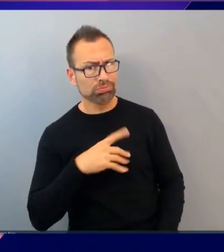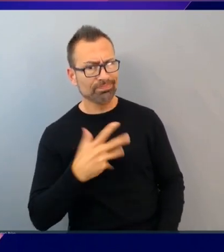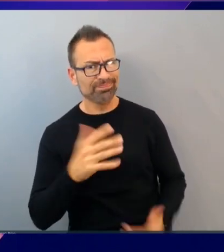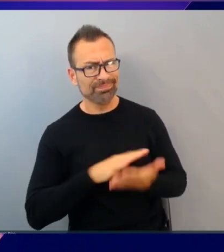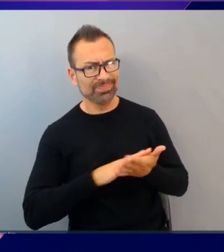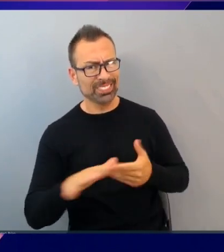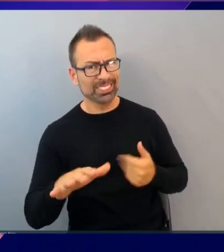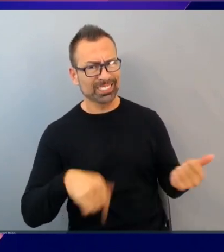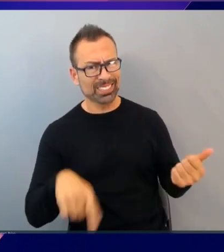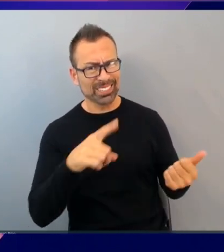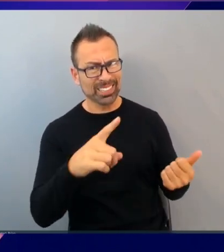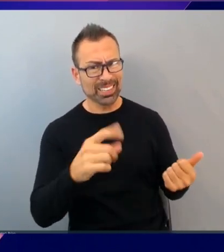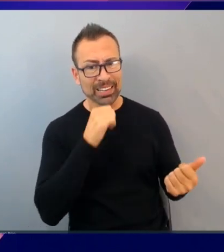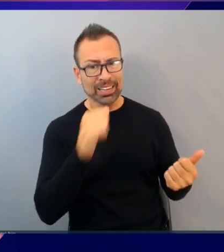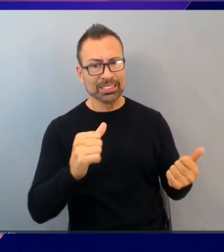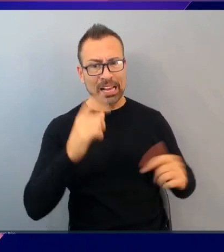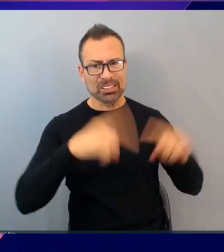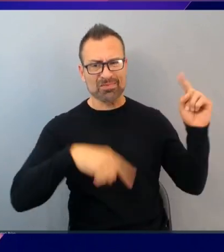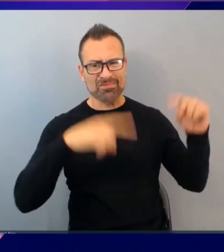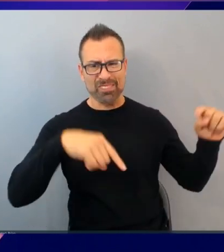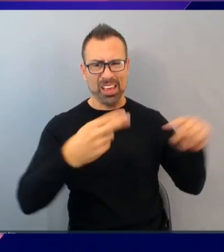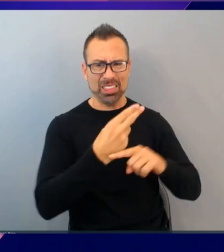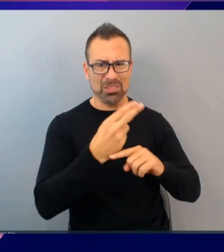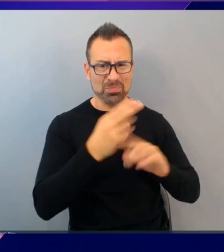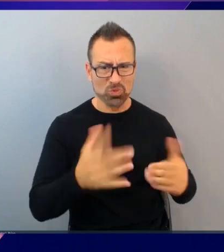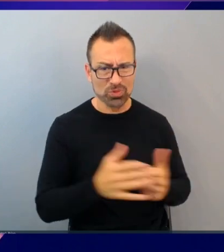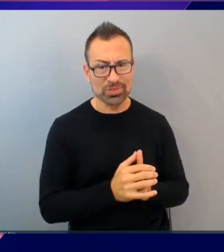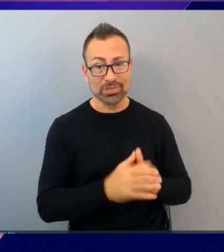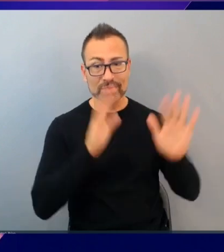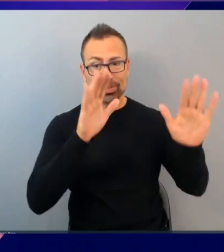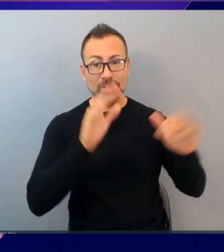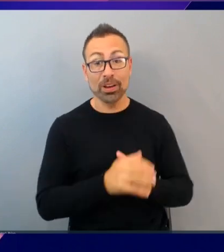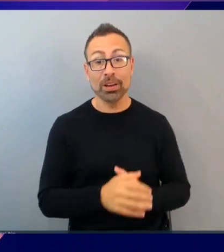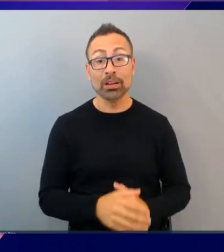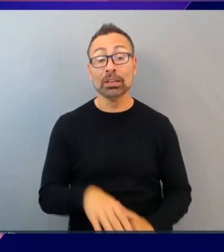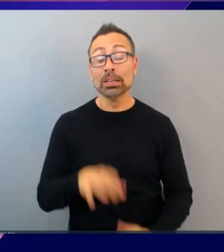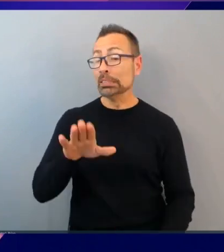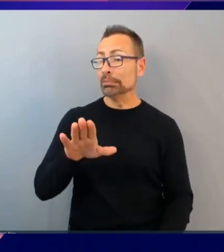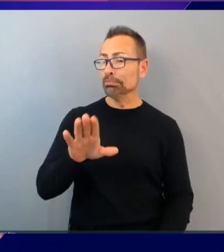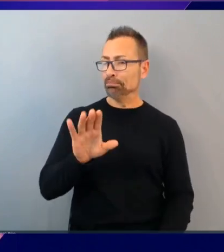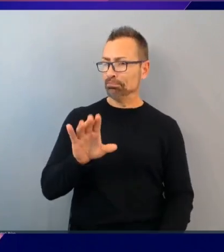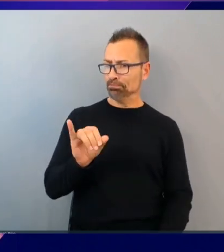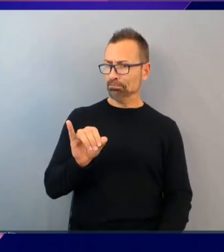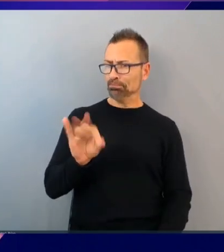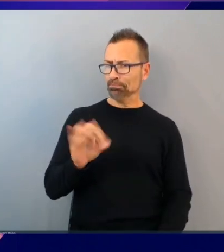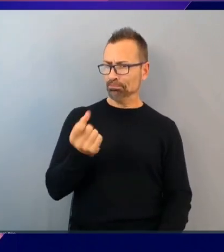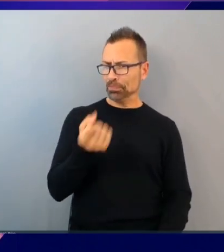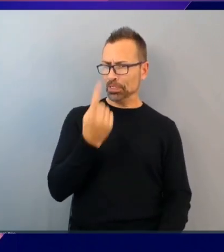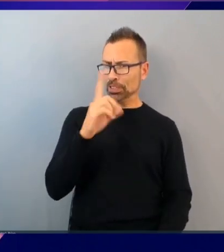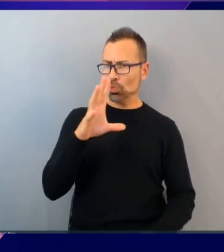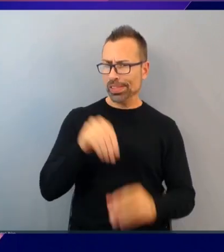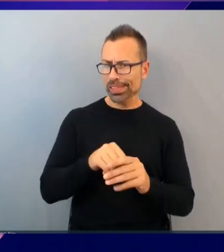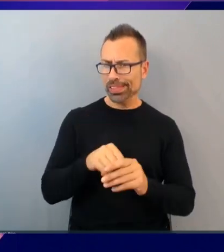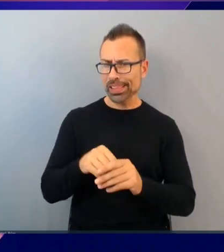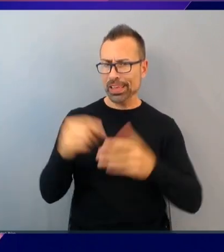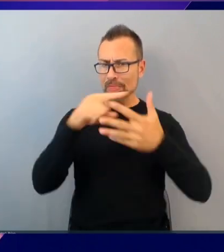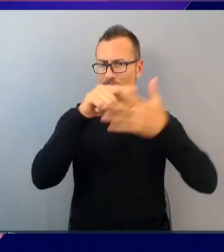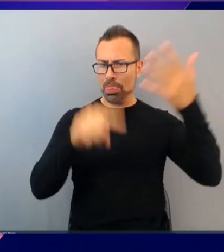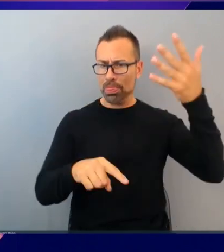you know, users, and, it's great. If I understood correctly in the actions menu, you can actually pause for someone like,